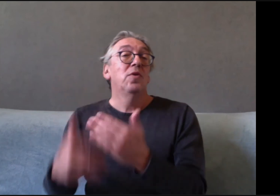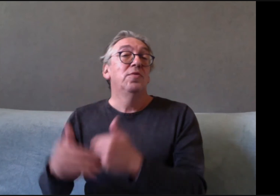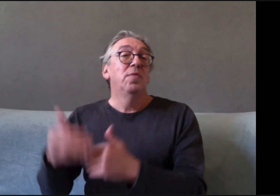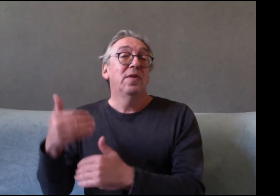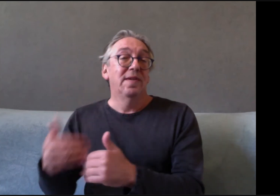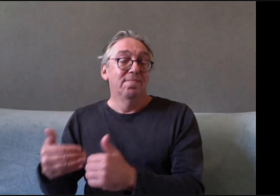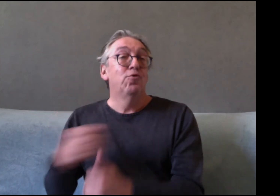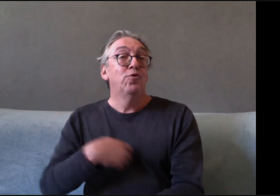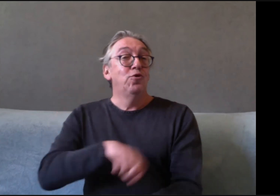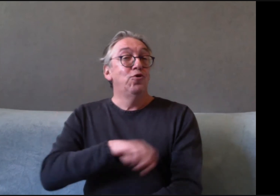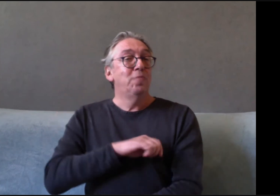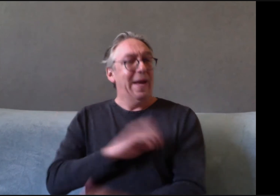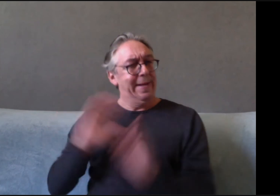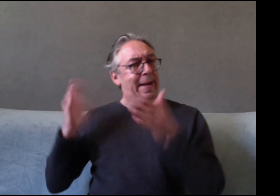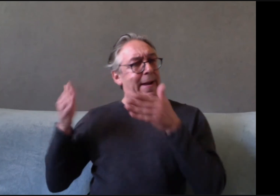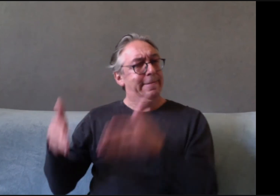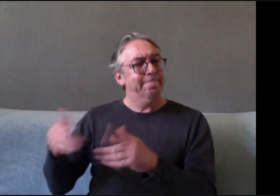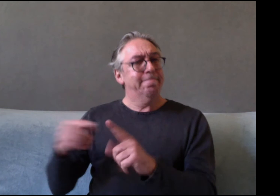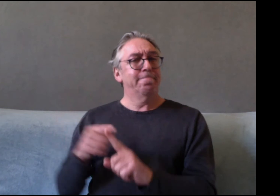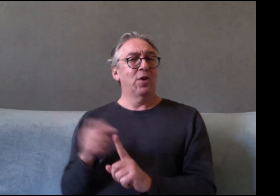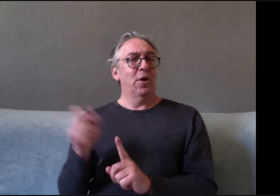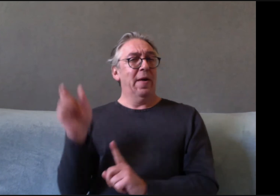To pick up on some of the points that have been made